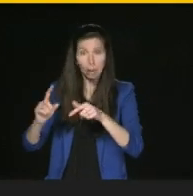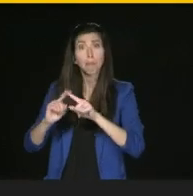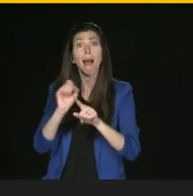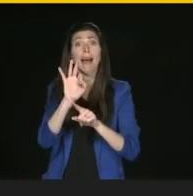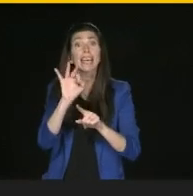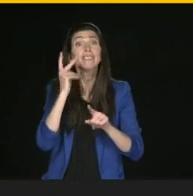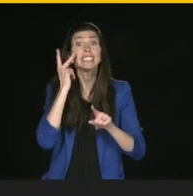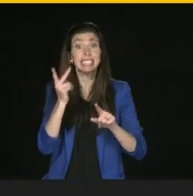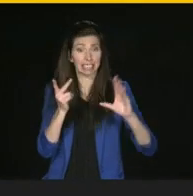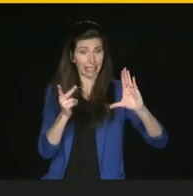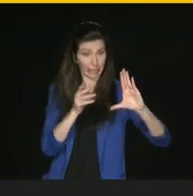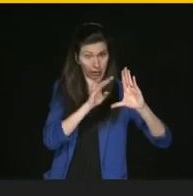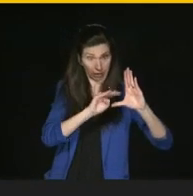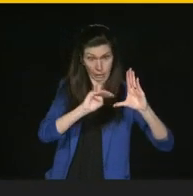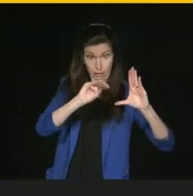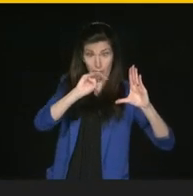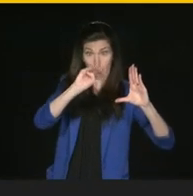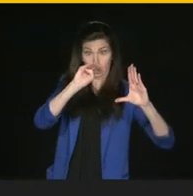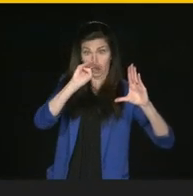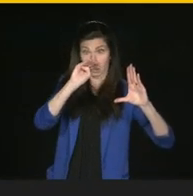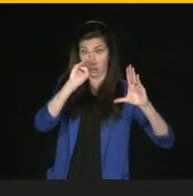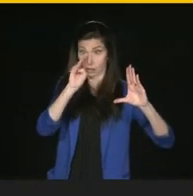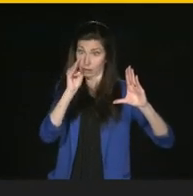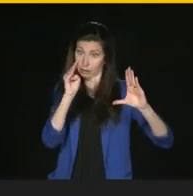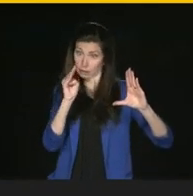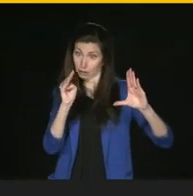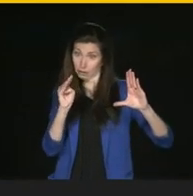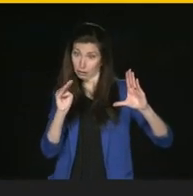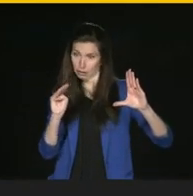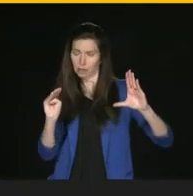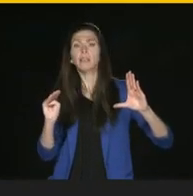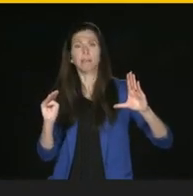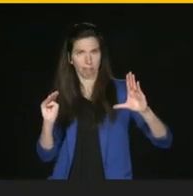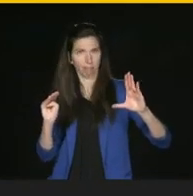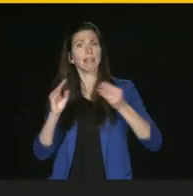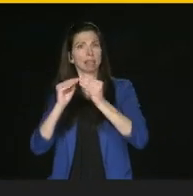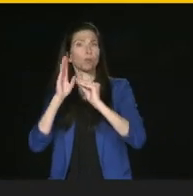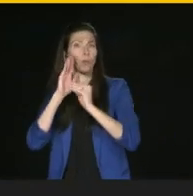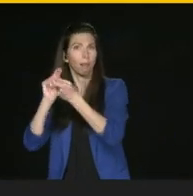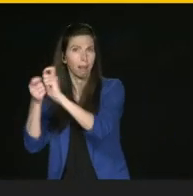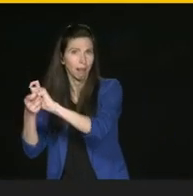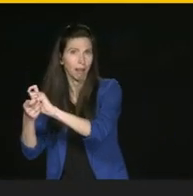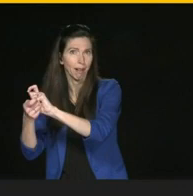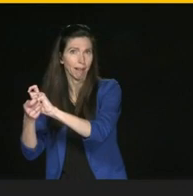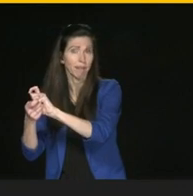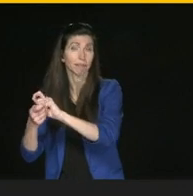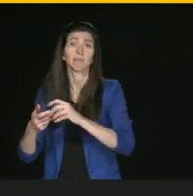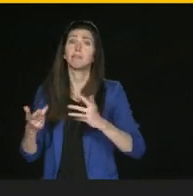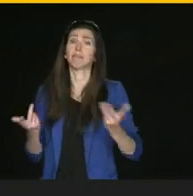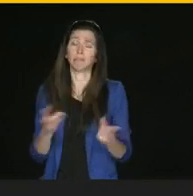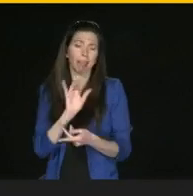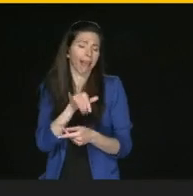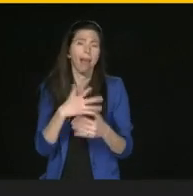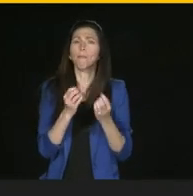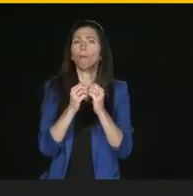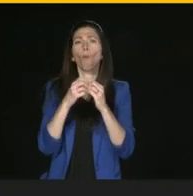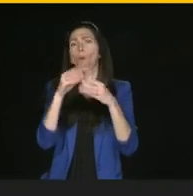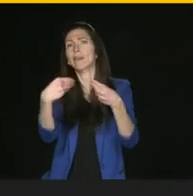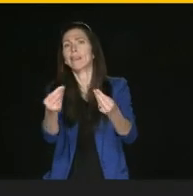YOU DID GIVE THE WHOLE RANGE OF NUMBERS AS YOU MOVE UP THE CURVE AND SLIDE YOURSELF ACROSS TO